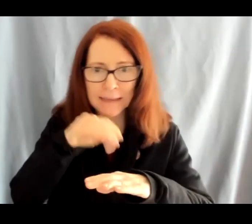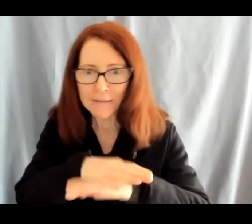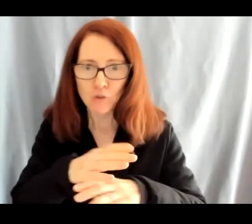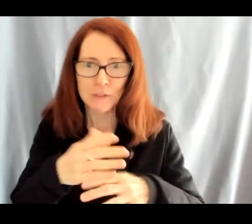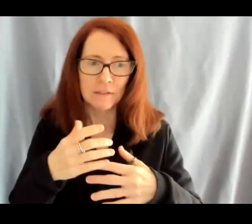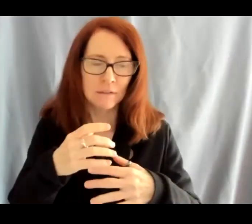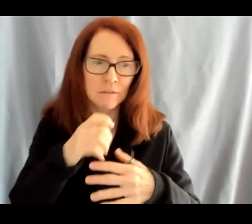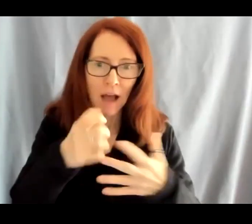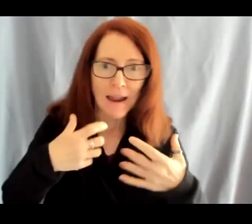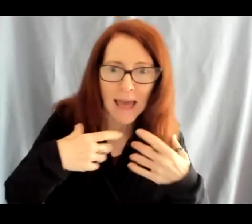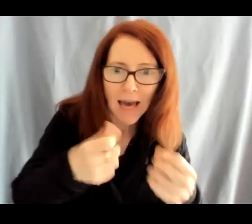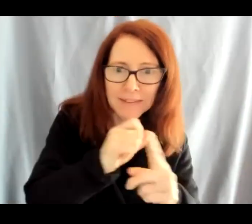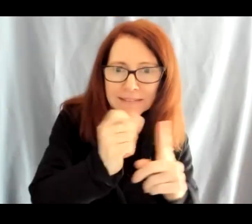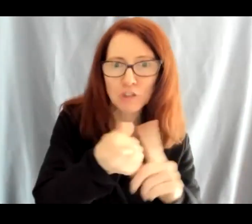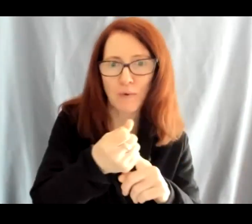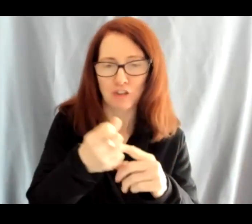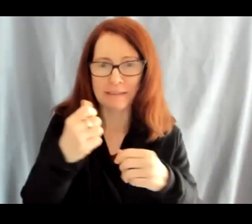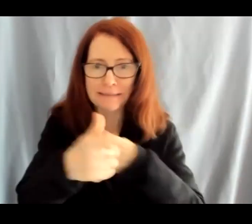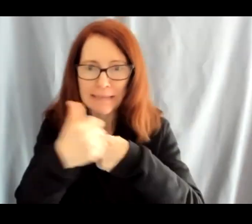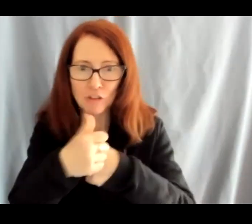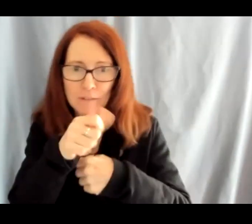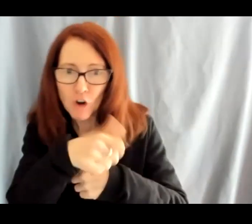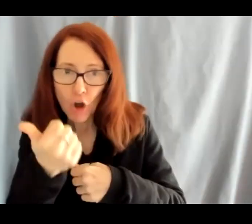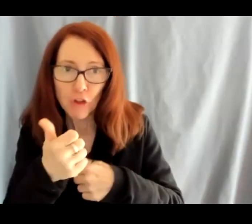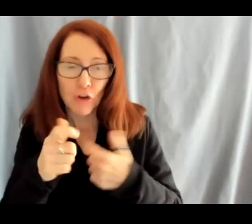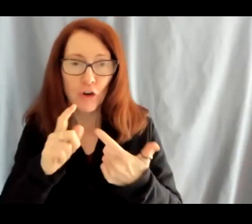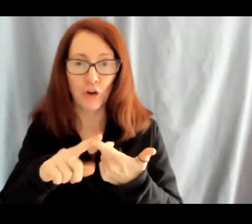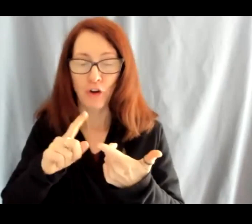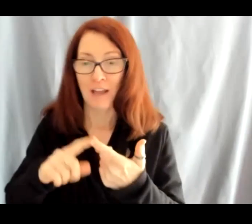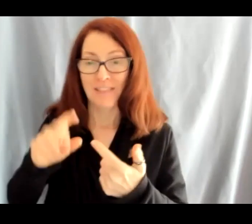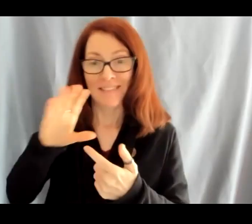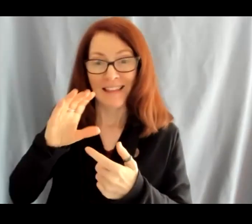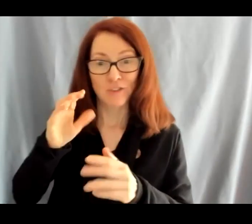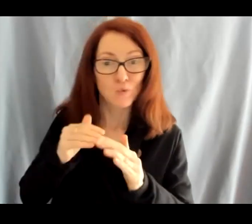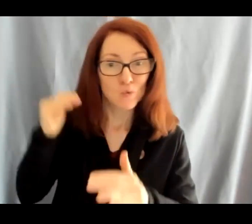administrative burden, that there's it would cause a fundamental alteration to the business